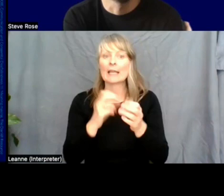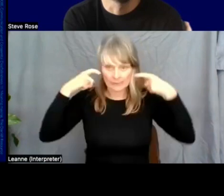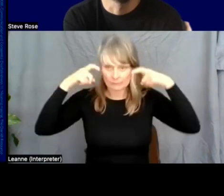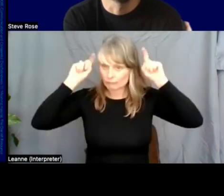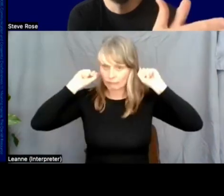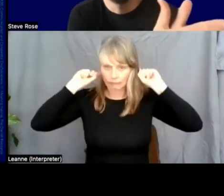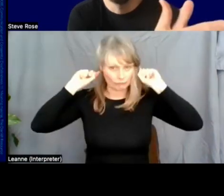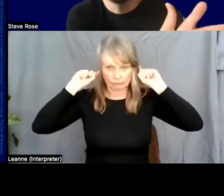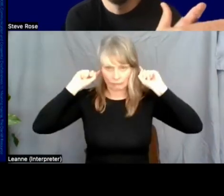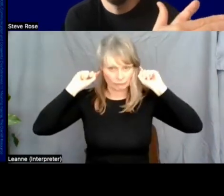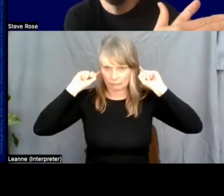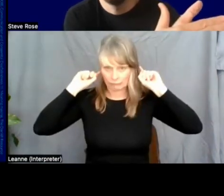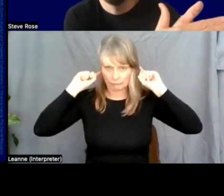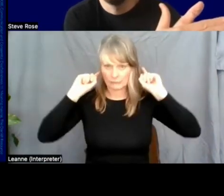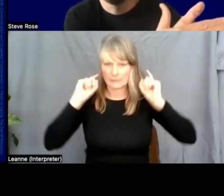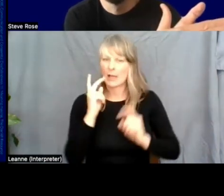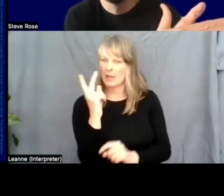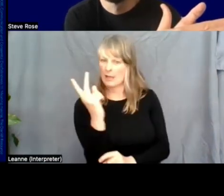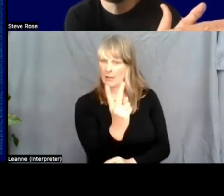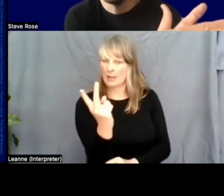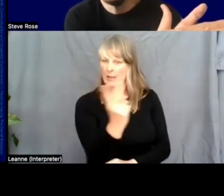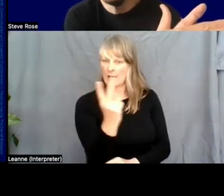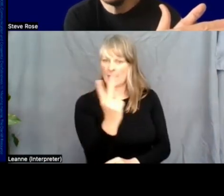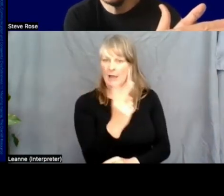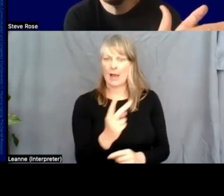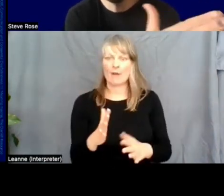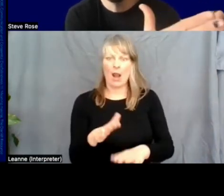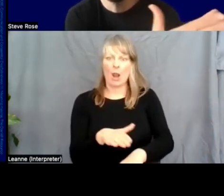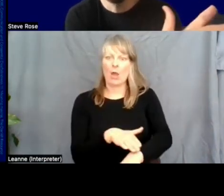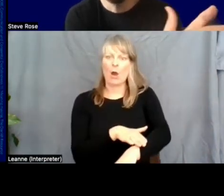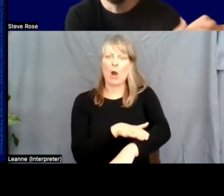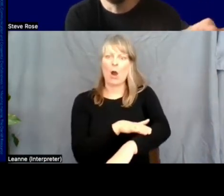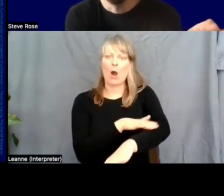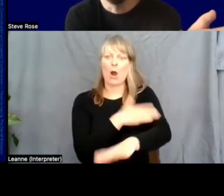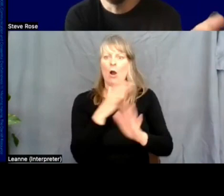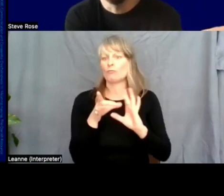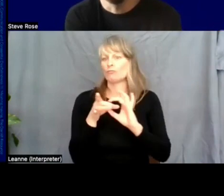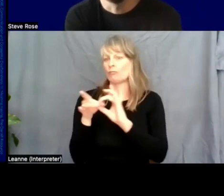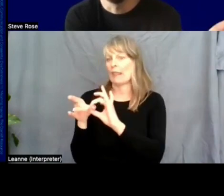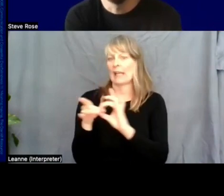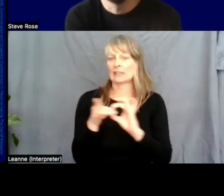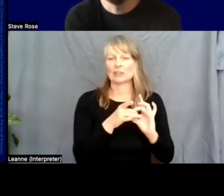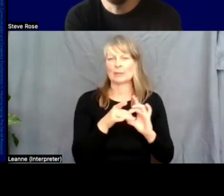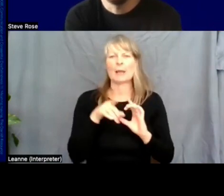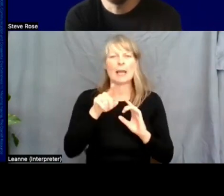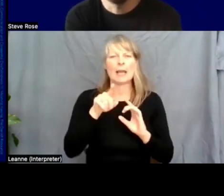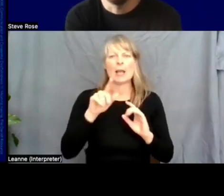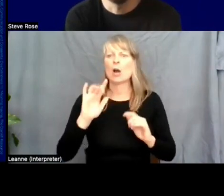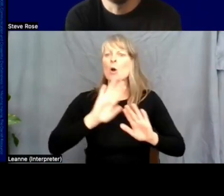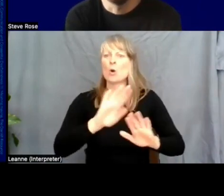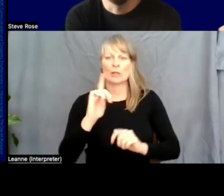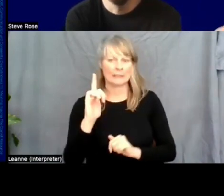and Ingrid and Gunner have had a really long relationship. He had been her teacher for a number of years by this point.